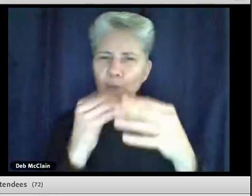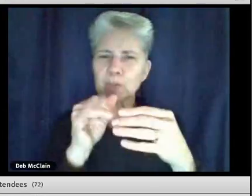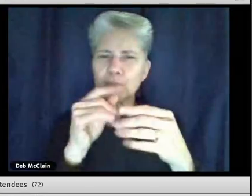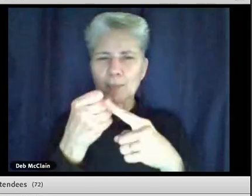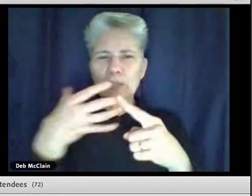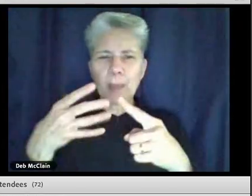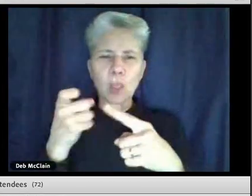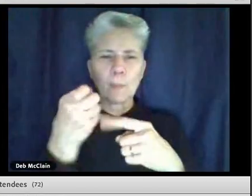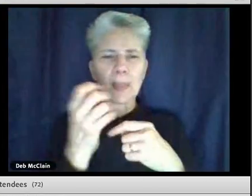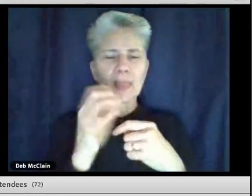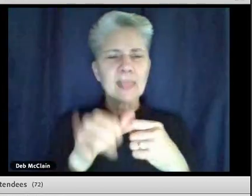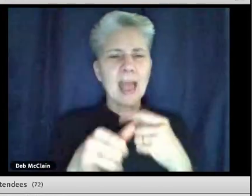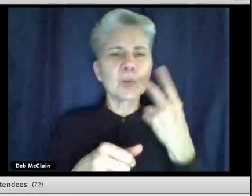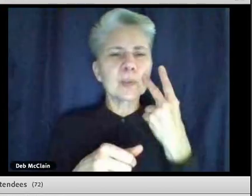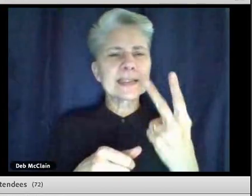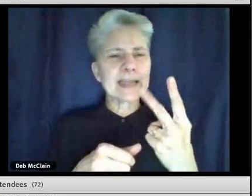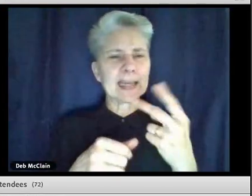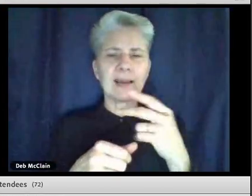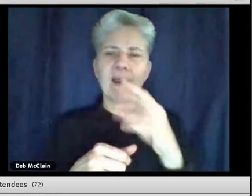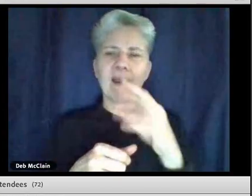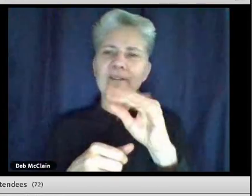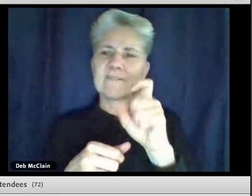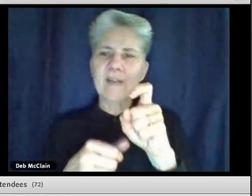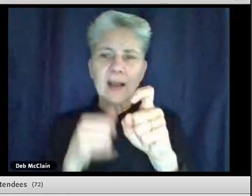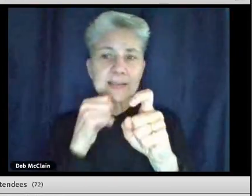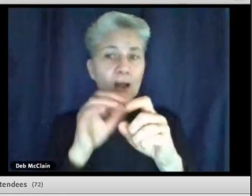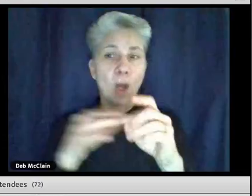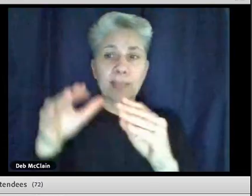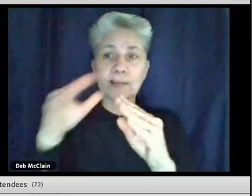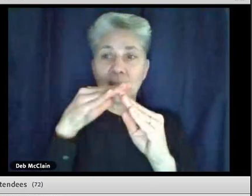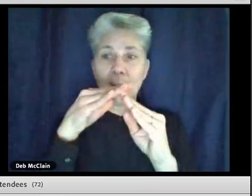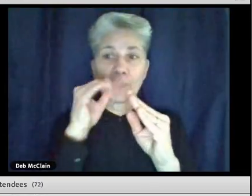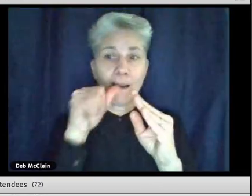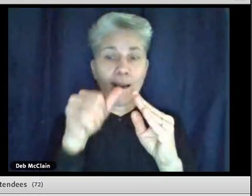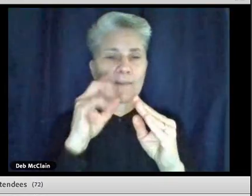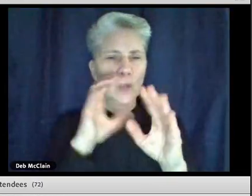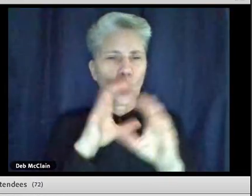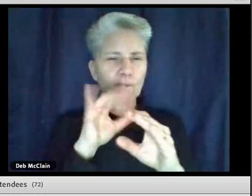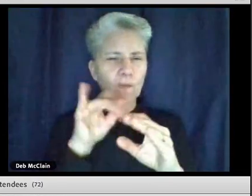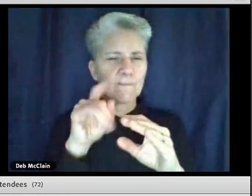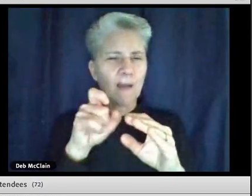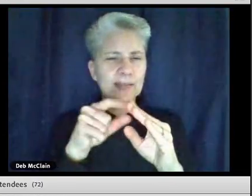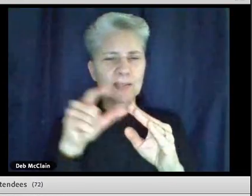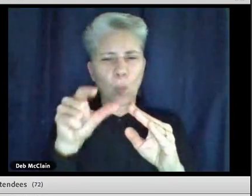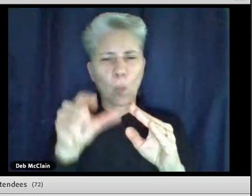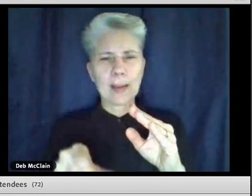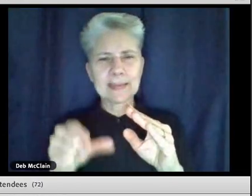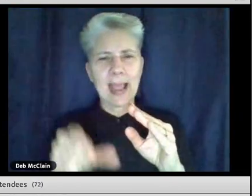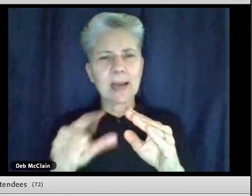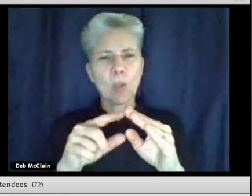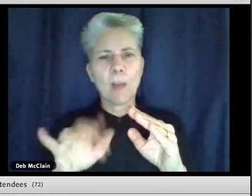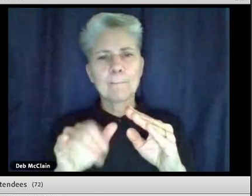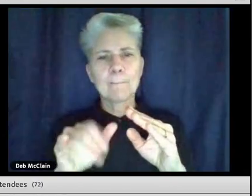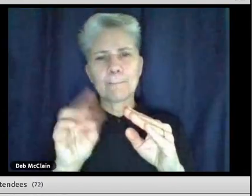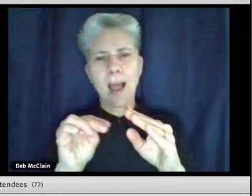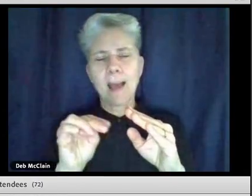So these are some of the news sites. I'm going to expand it a little bit. So you can see Fox is not on here.